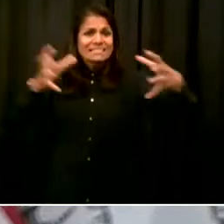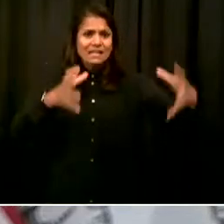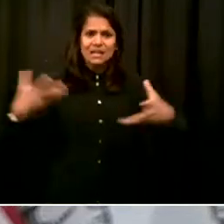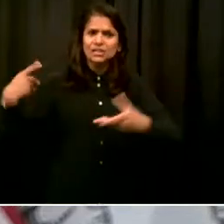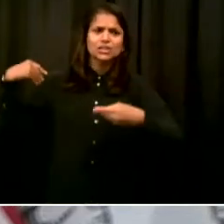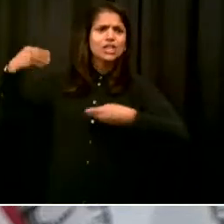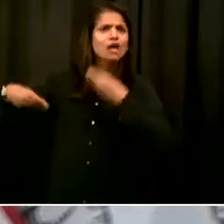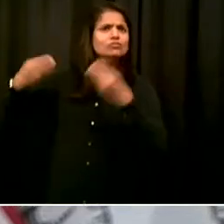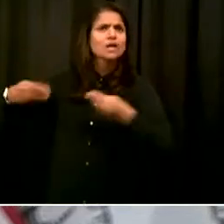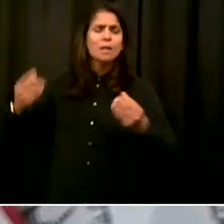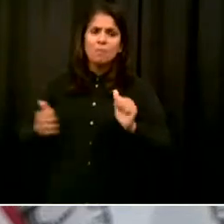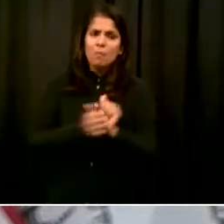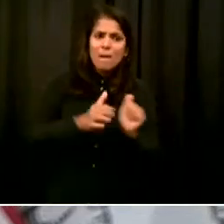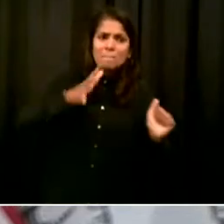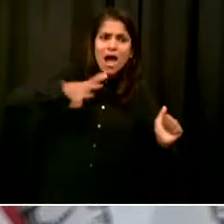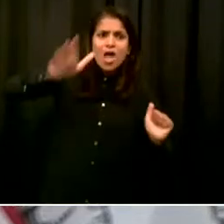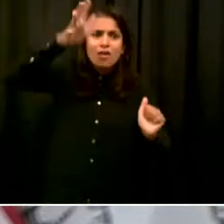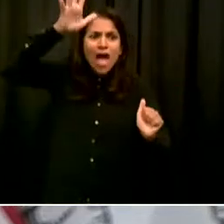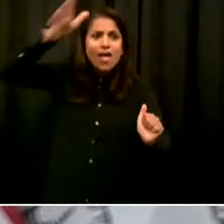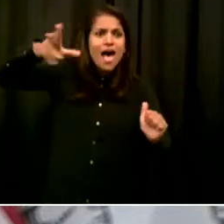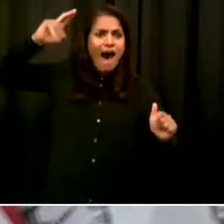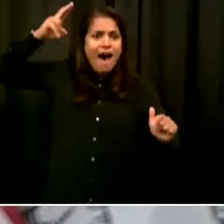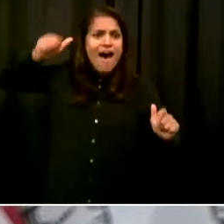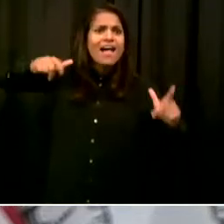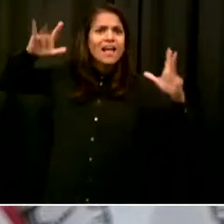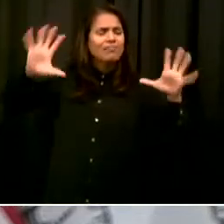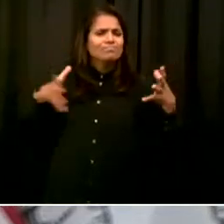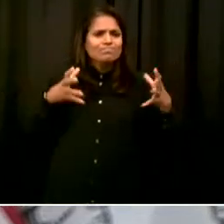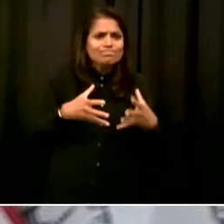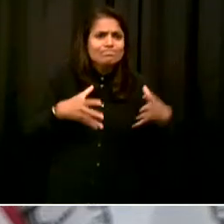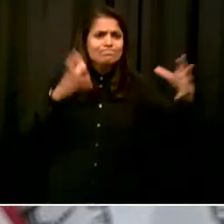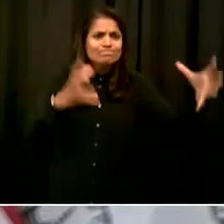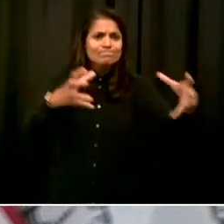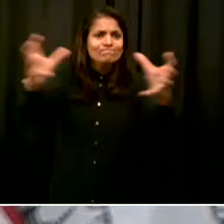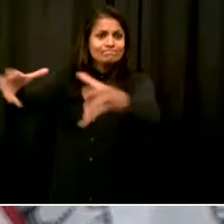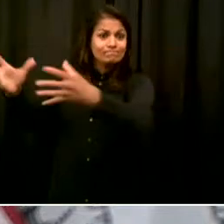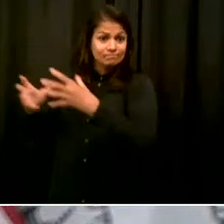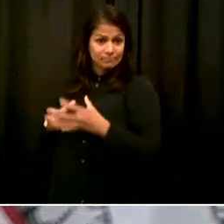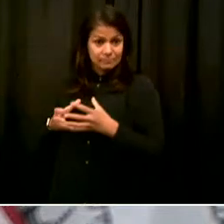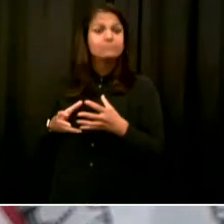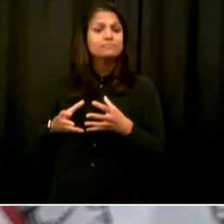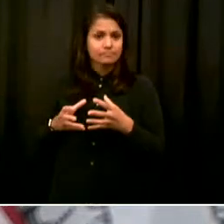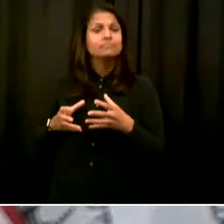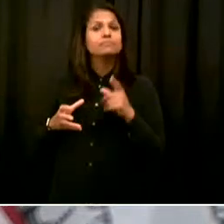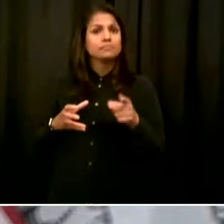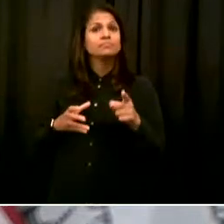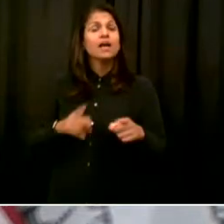IN THE E COUNTRY. LOTSTS OF PEOPLE LIVE IN MULTIGENERATIONAL FAMILIES